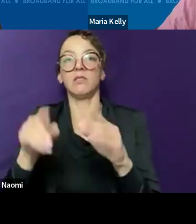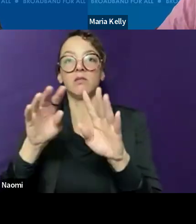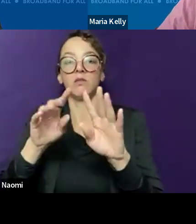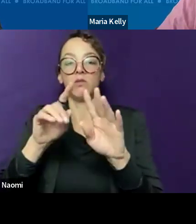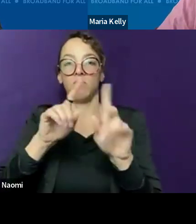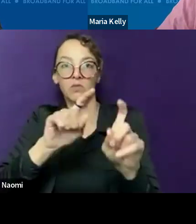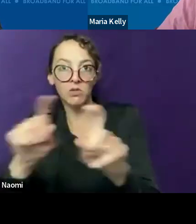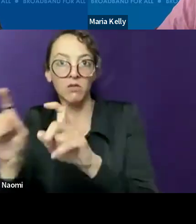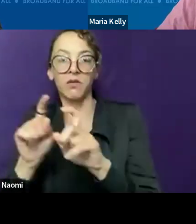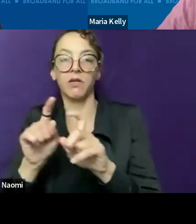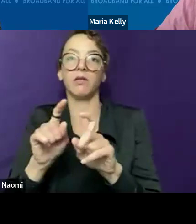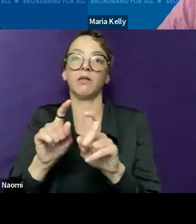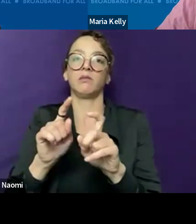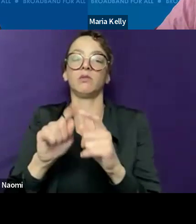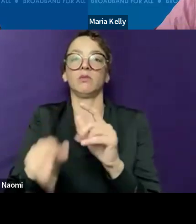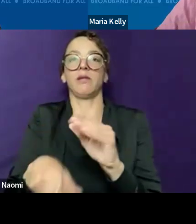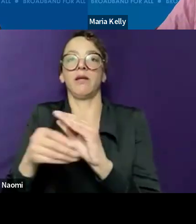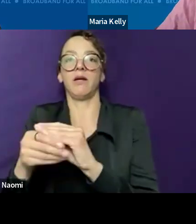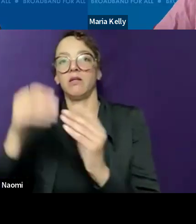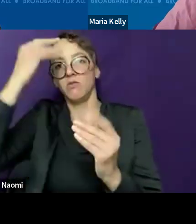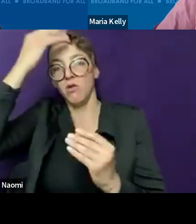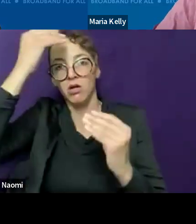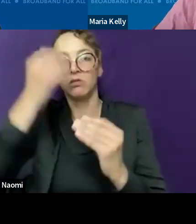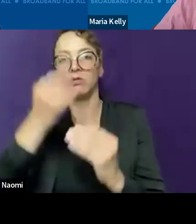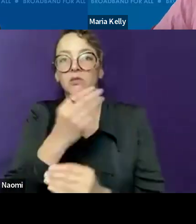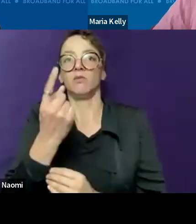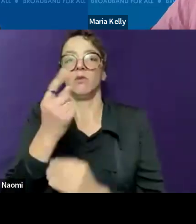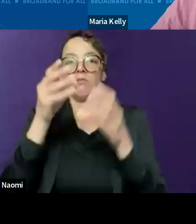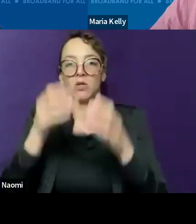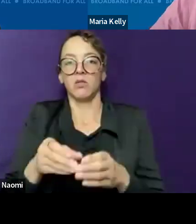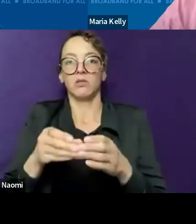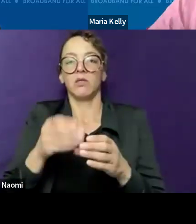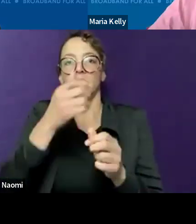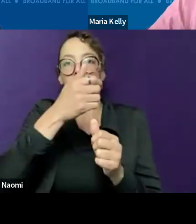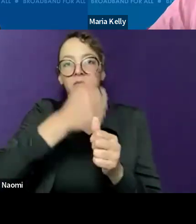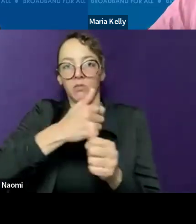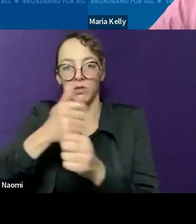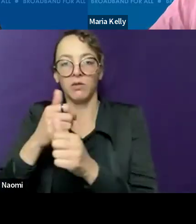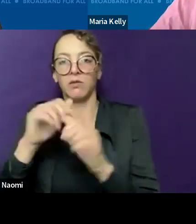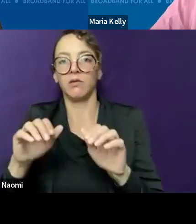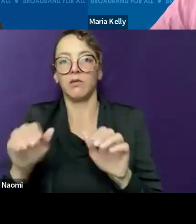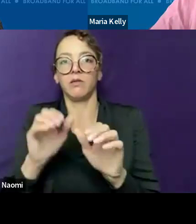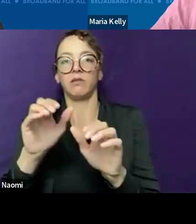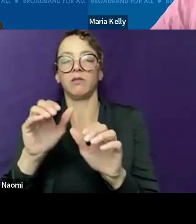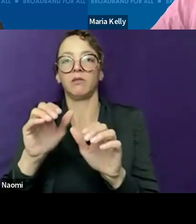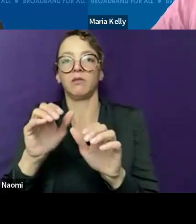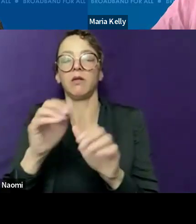thoughts. And then one person per organization. That's our action item for today. Correct?